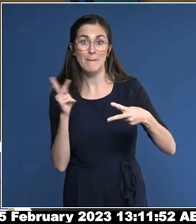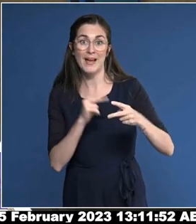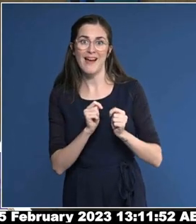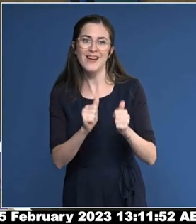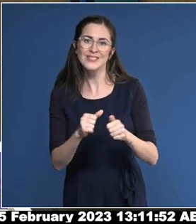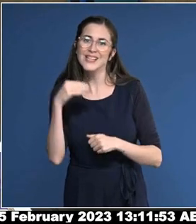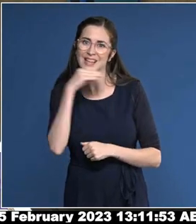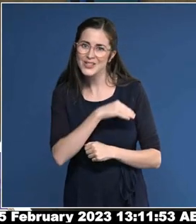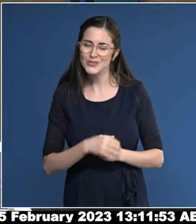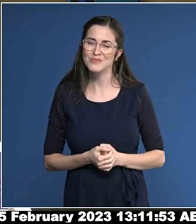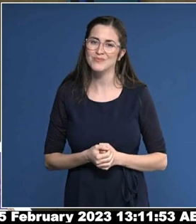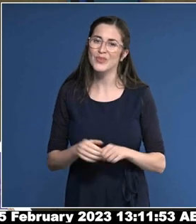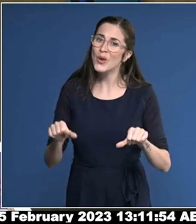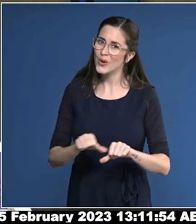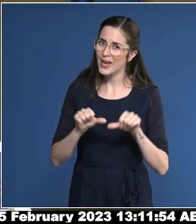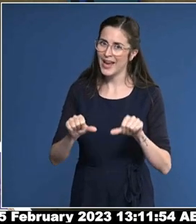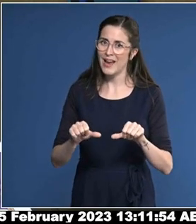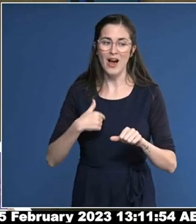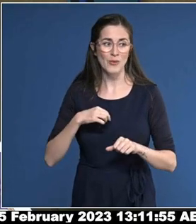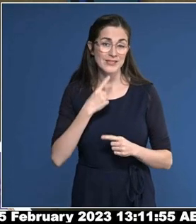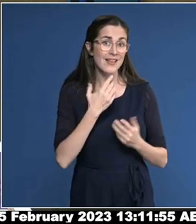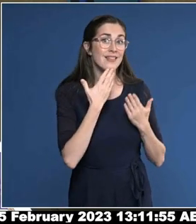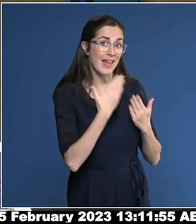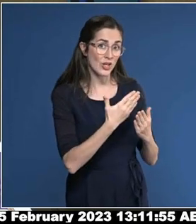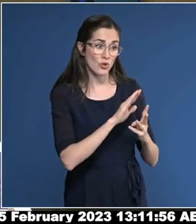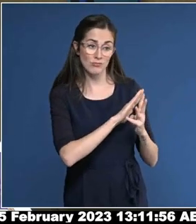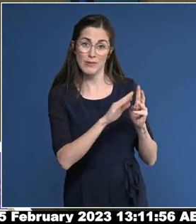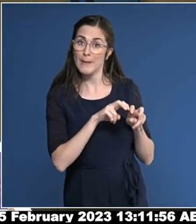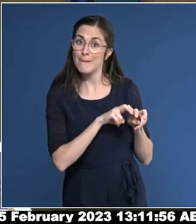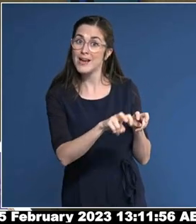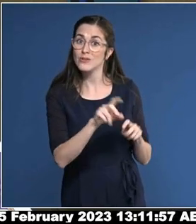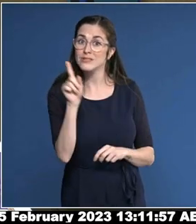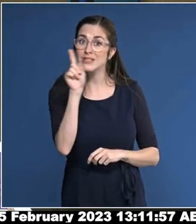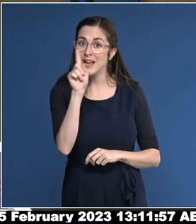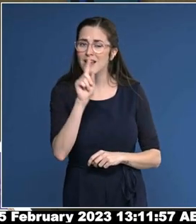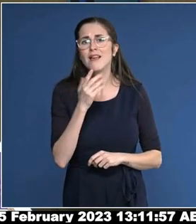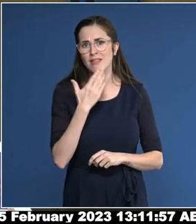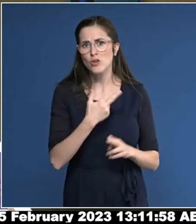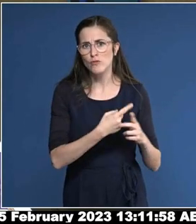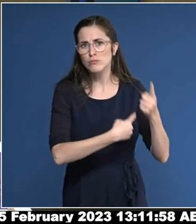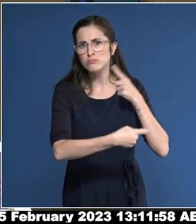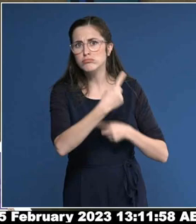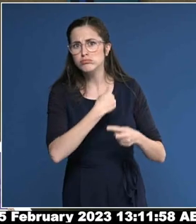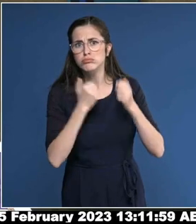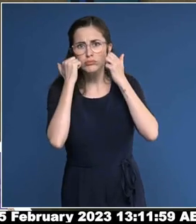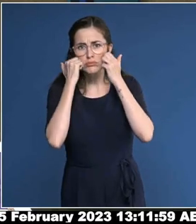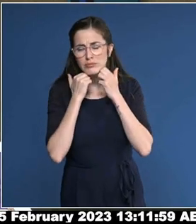Thanks to each member of the panel for your contributions today. We appreciate your assistance, and it's been a very interesting and helpful discussion.